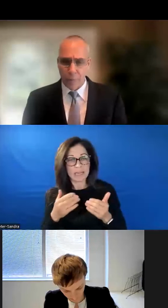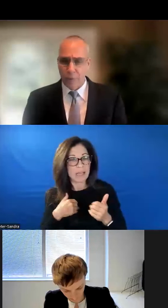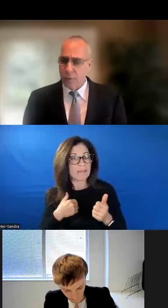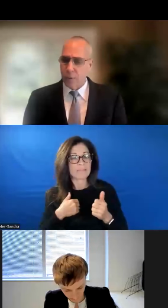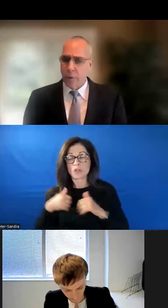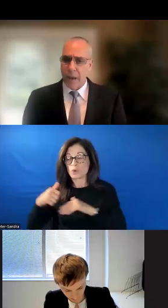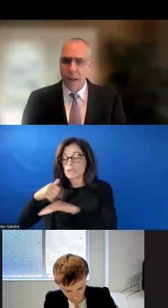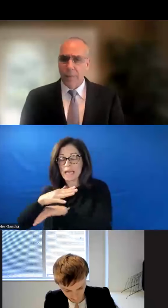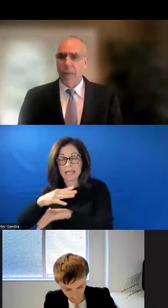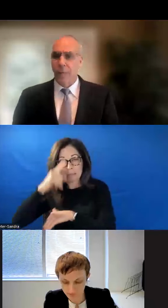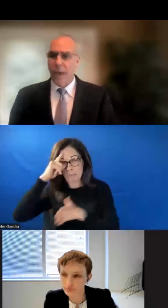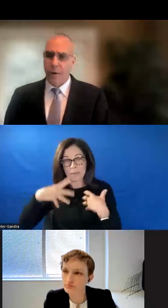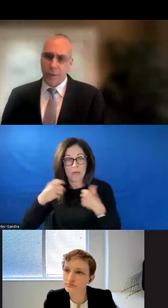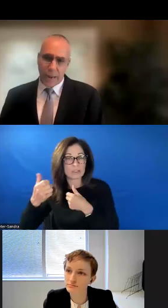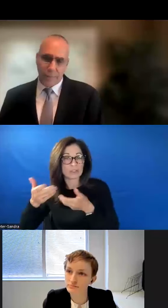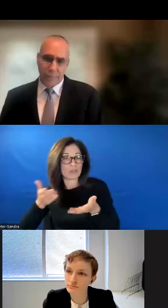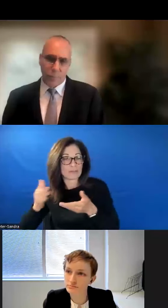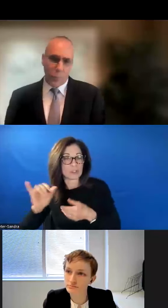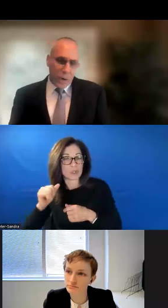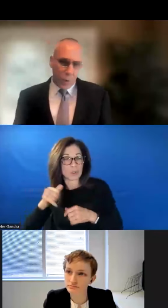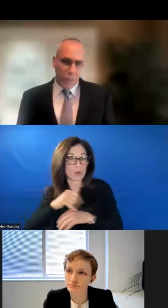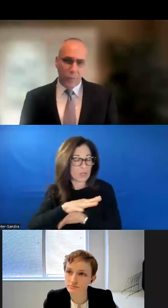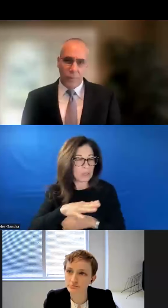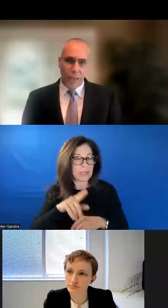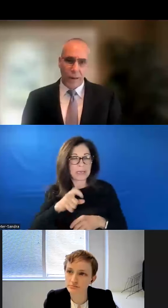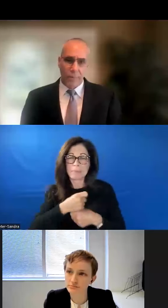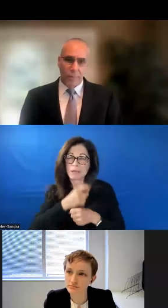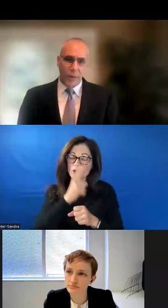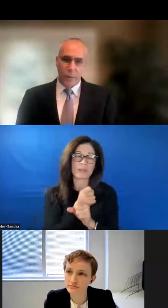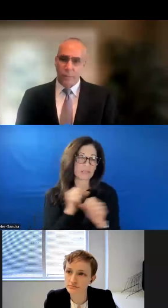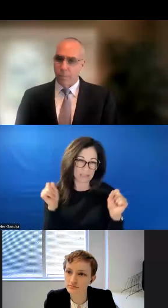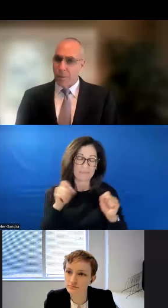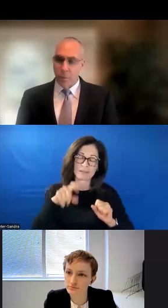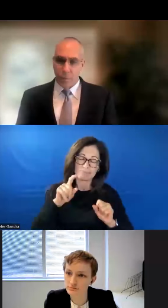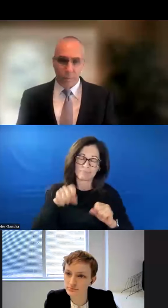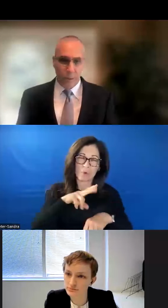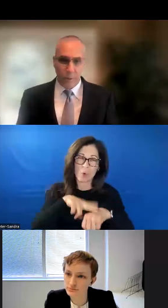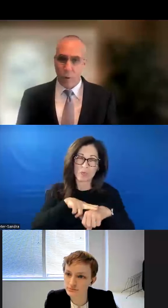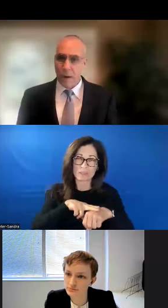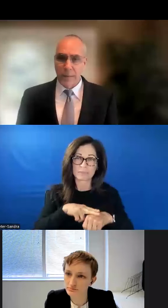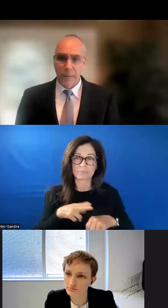SERVICES ARE GOING OUT, THAT THEY ARE SAFE. WE KNOW THAT PEOPLE IN CRISIS,